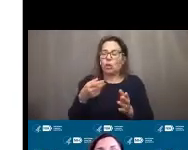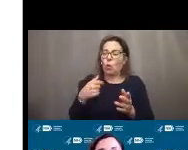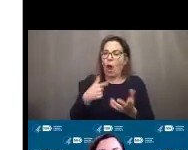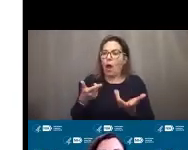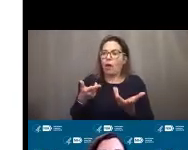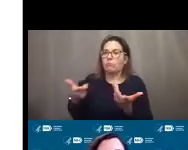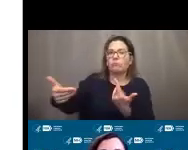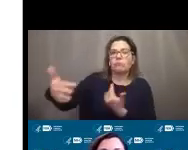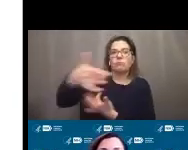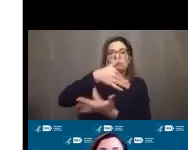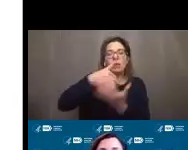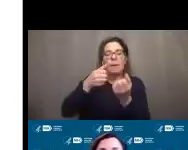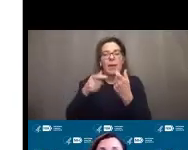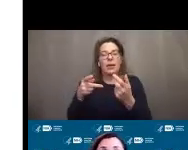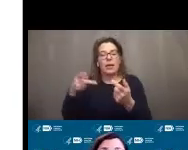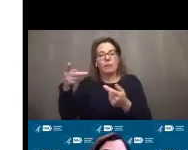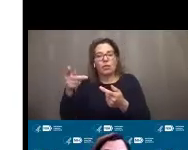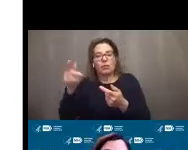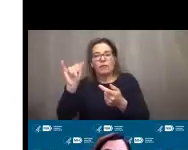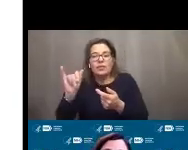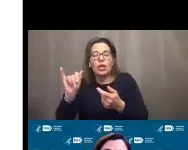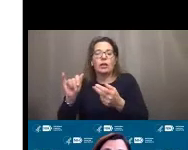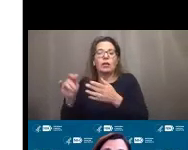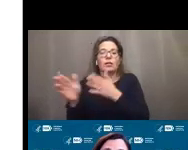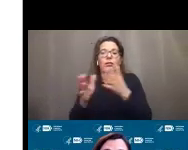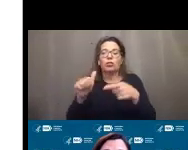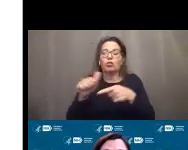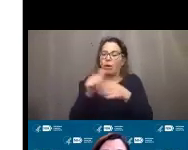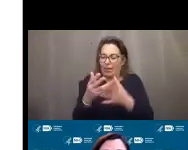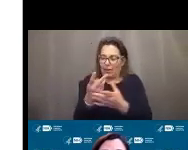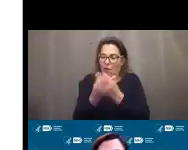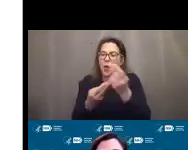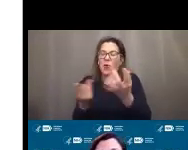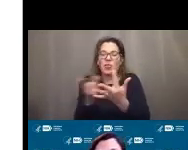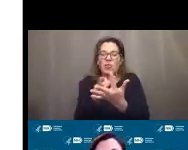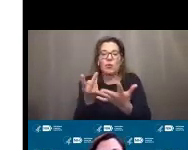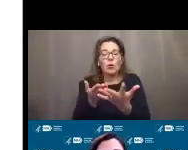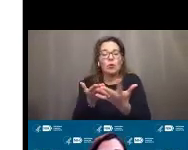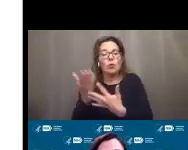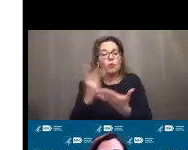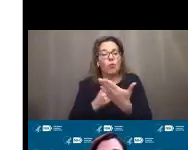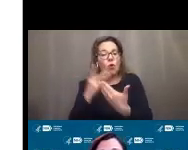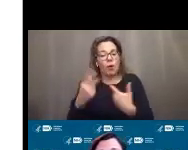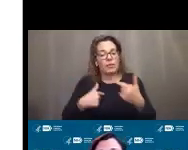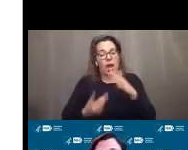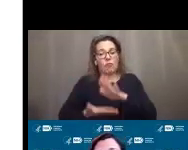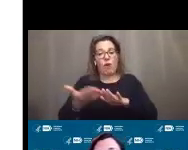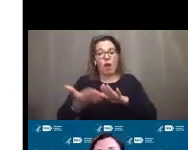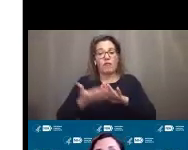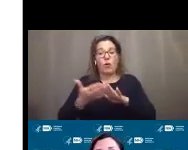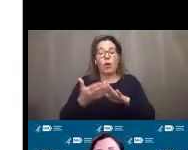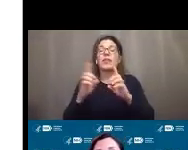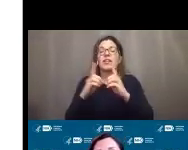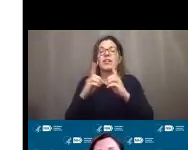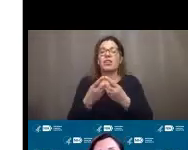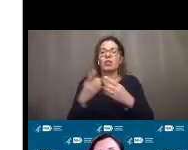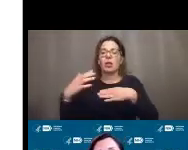So in the chat, I believe there will be a question about, what is your career stage?